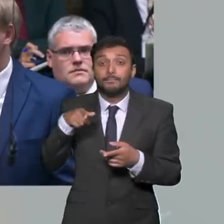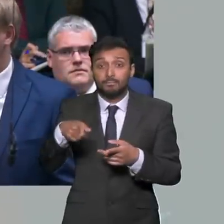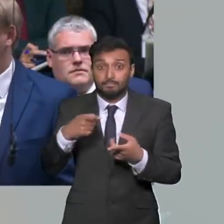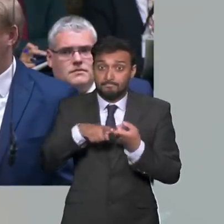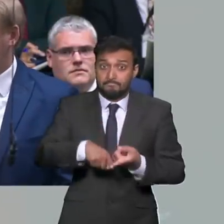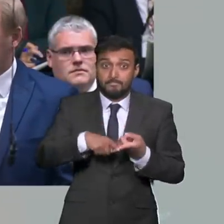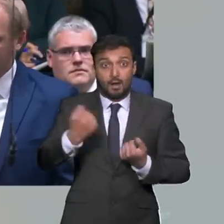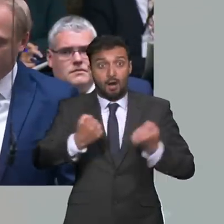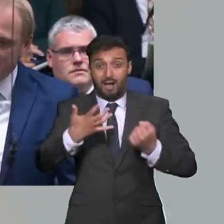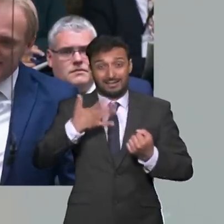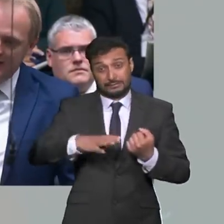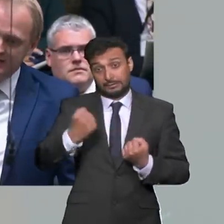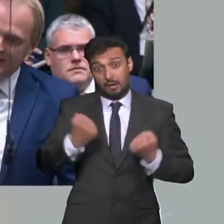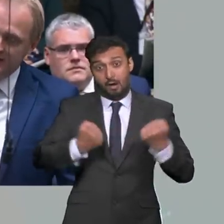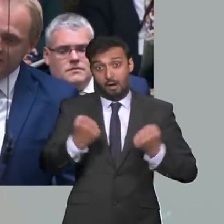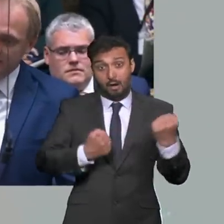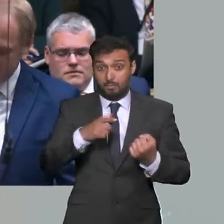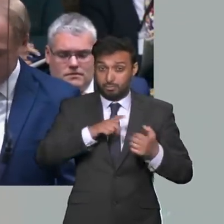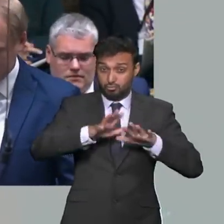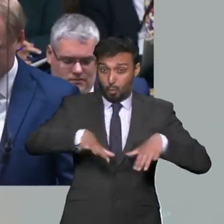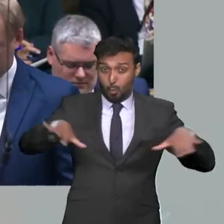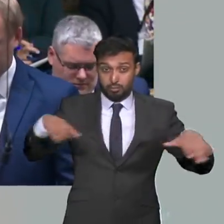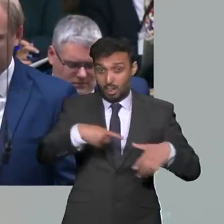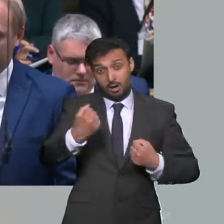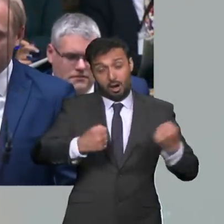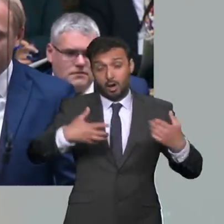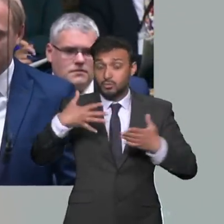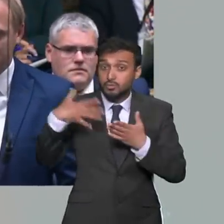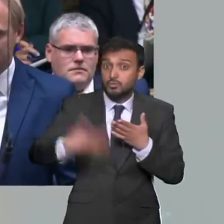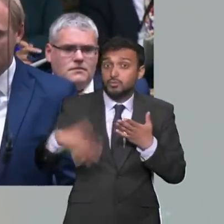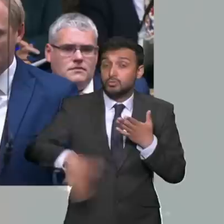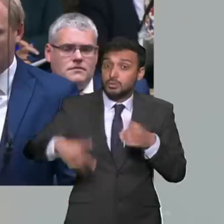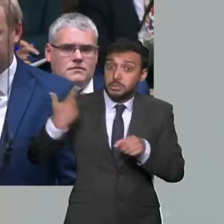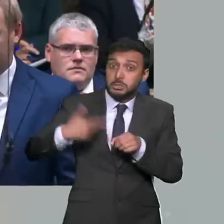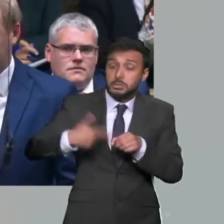as Ceredigion, and for carers and district nurses the situation has reached a crisis point.